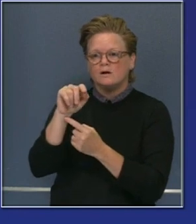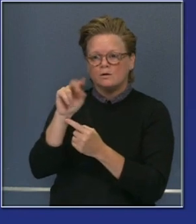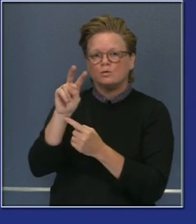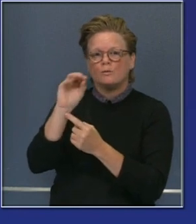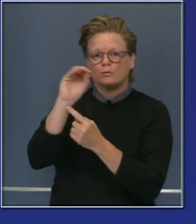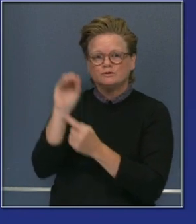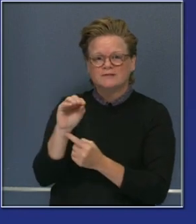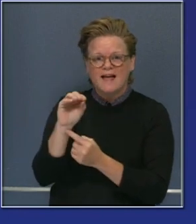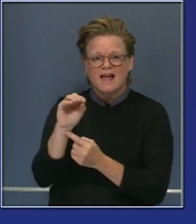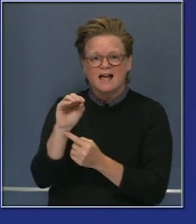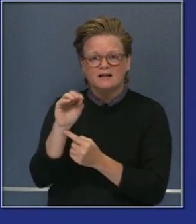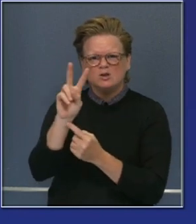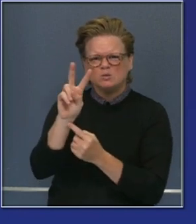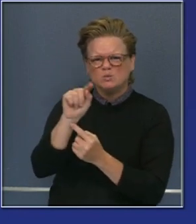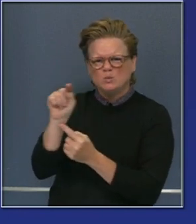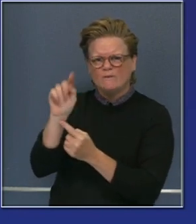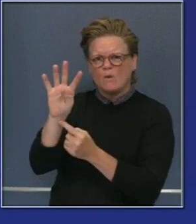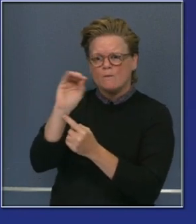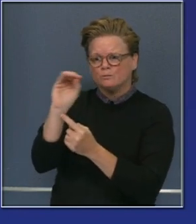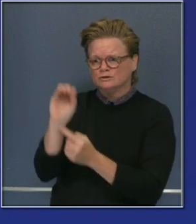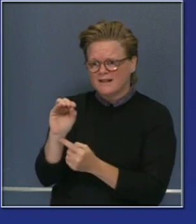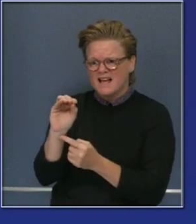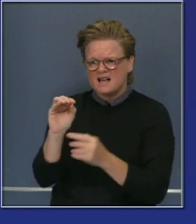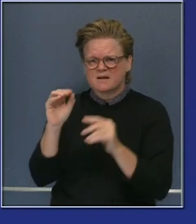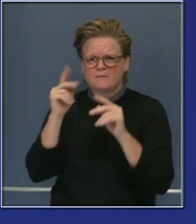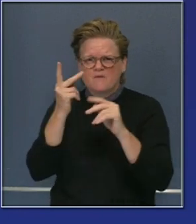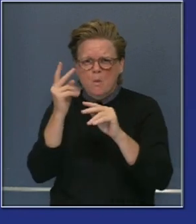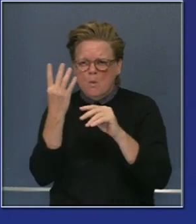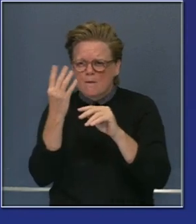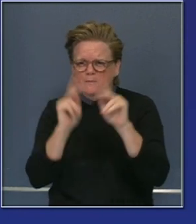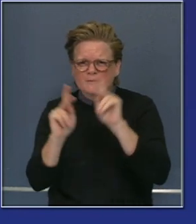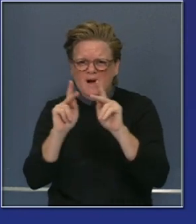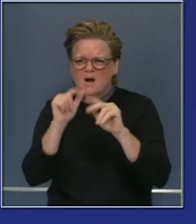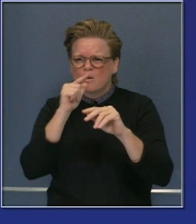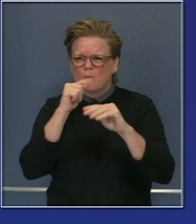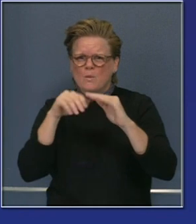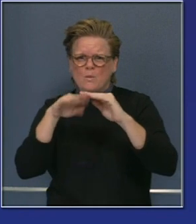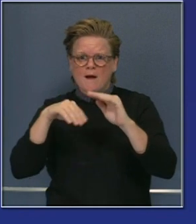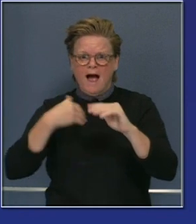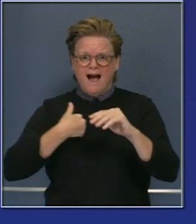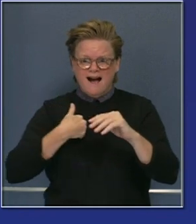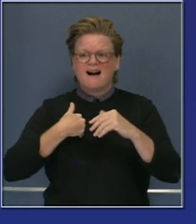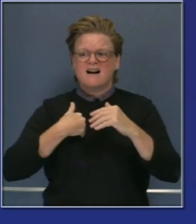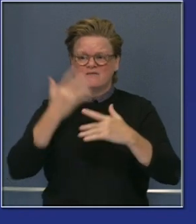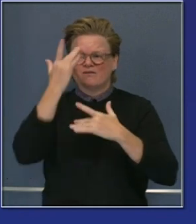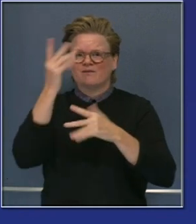COUNTIES IN THAT CATEGORYYTODAY AND I WILL PROVIDE THAT LIST IN A MOMENT.